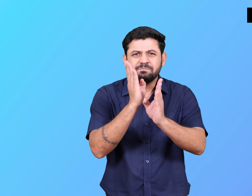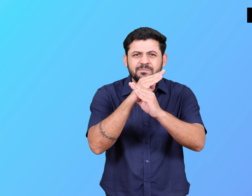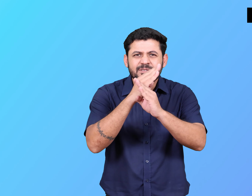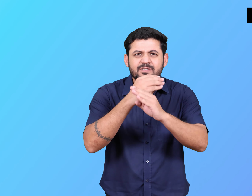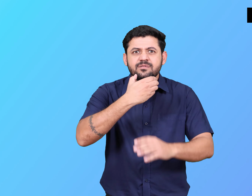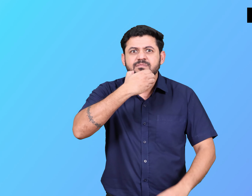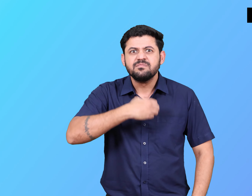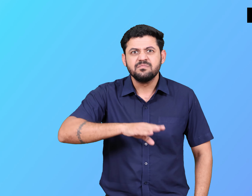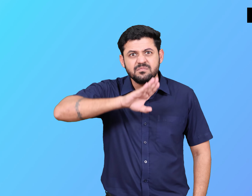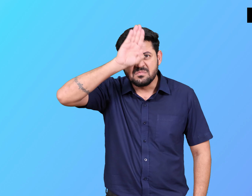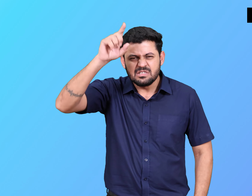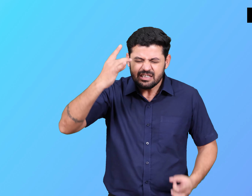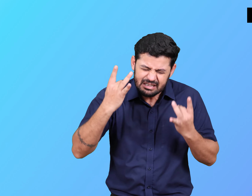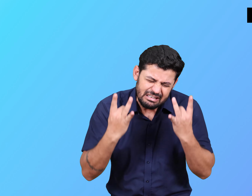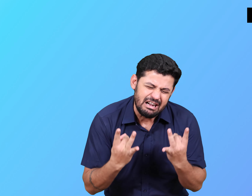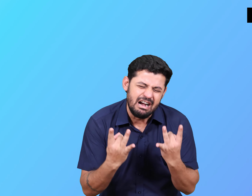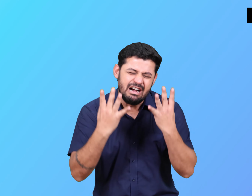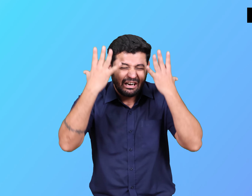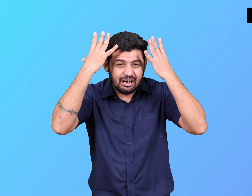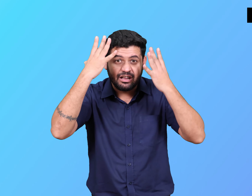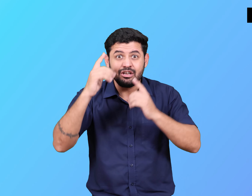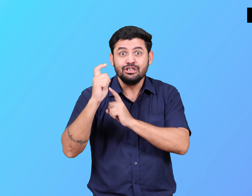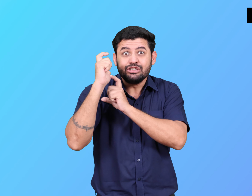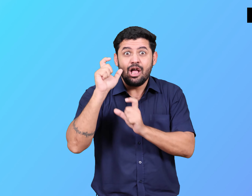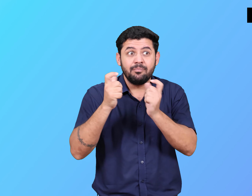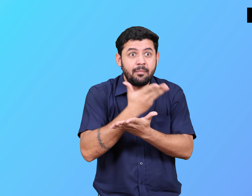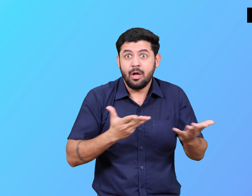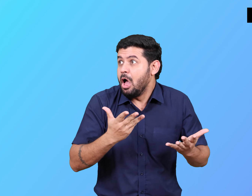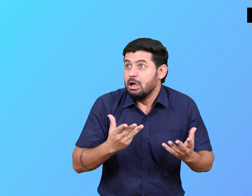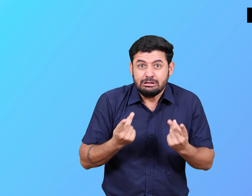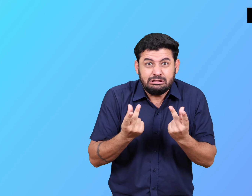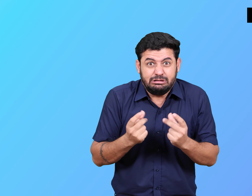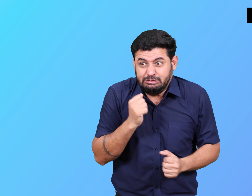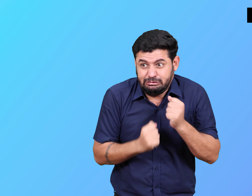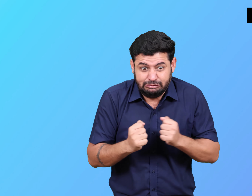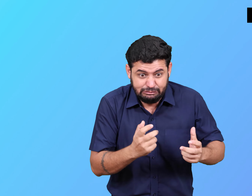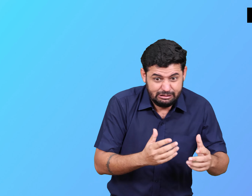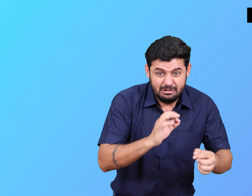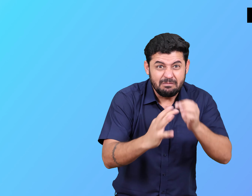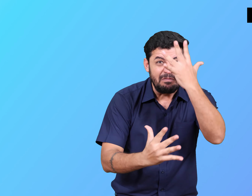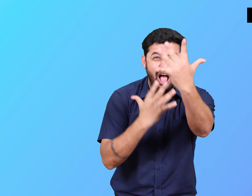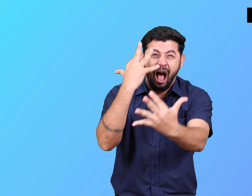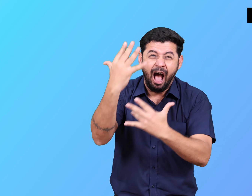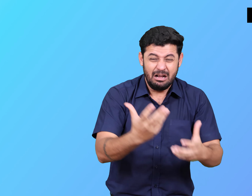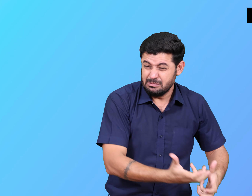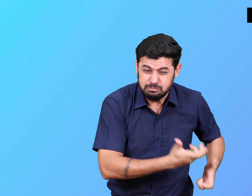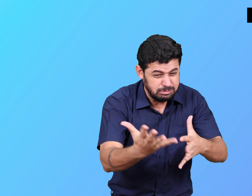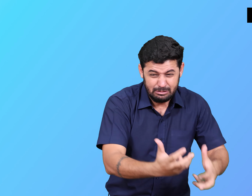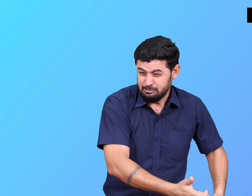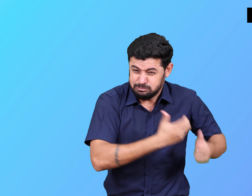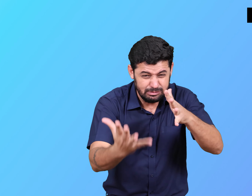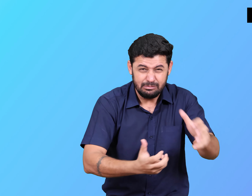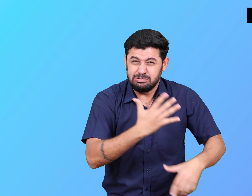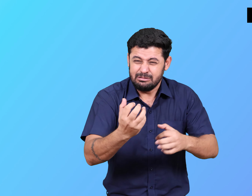The king was very angry when he gave the command, so the soldiers quickly made the furnace very hot.